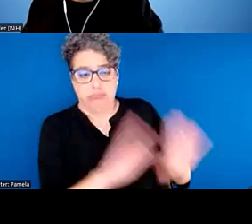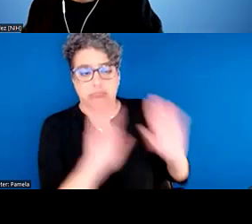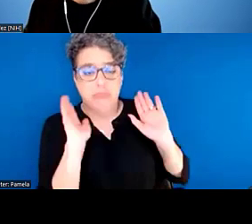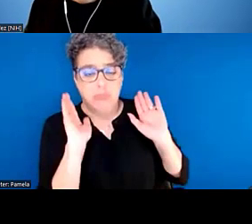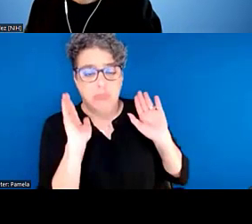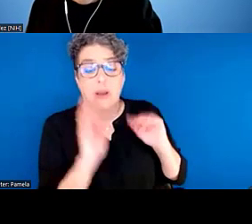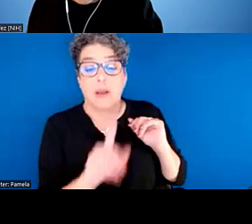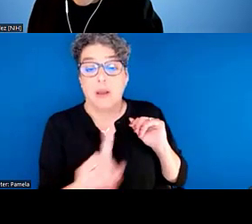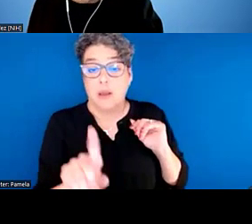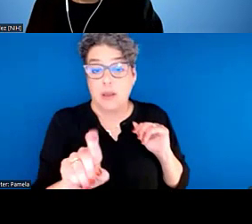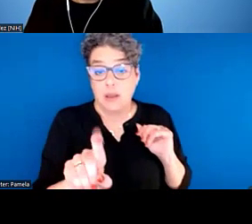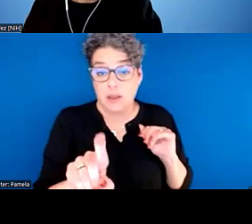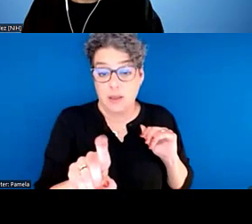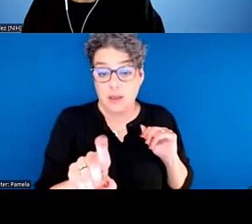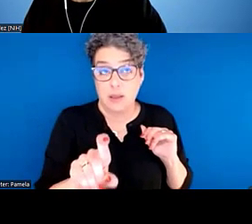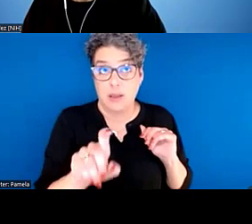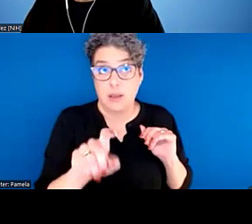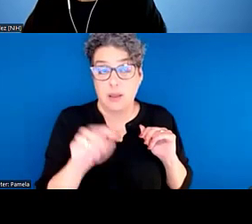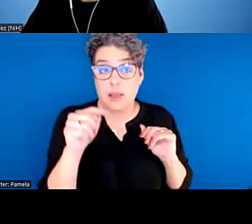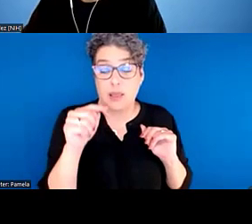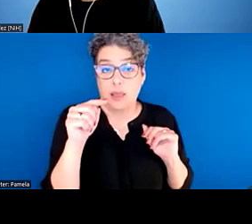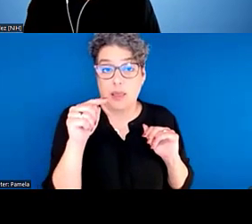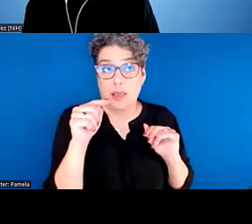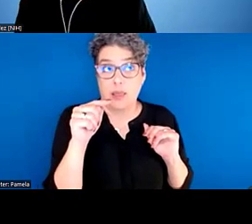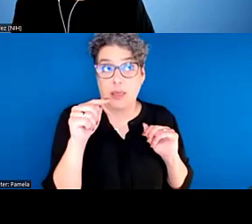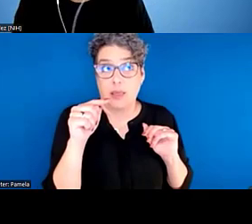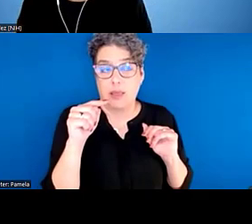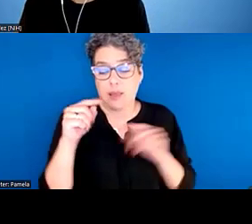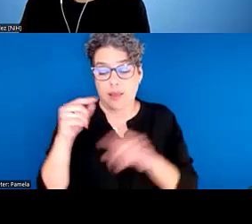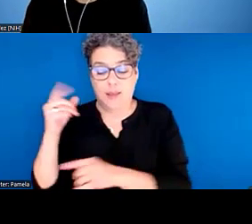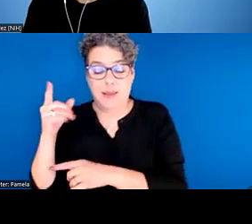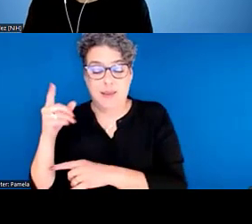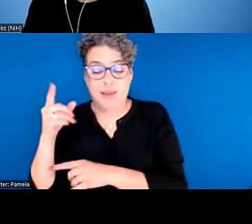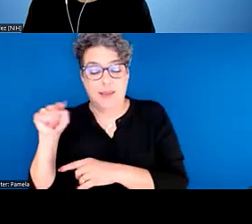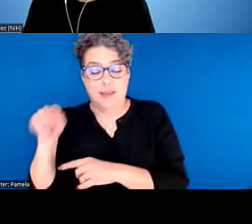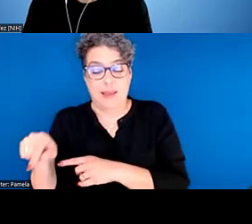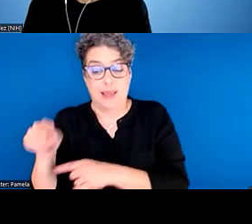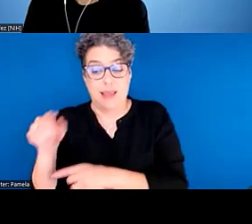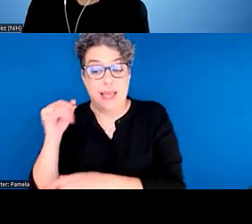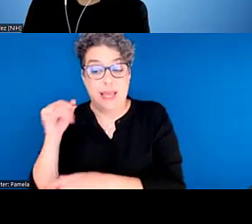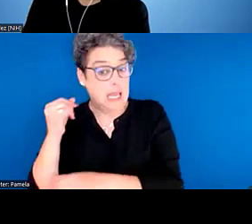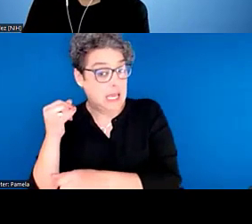Is institution A here required to tell institution